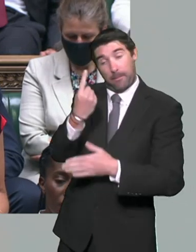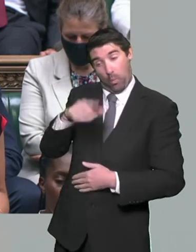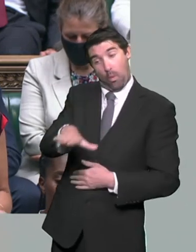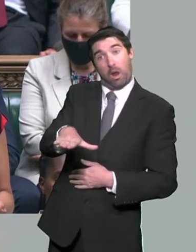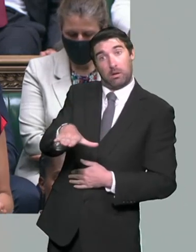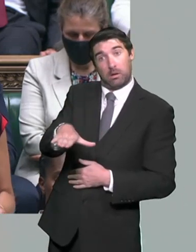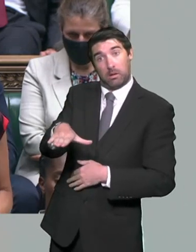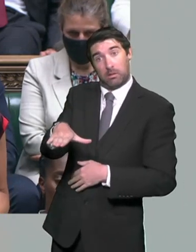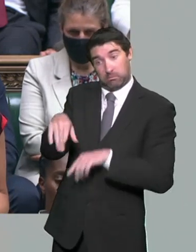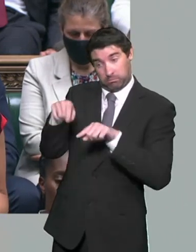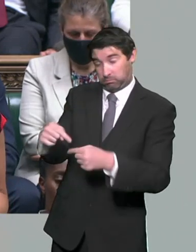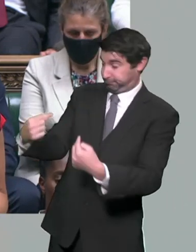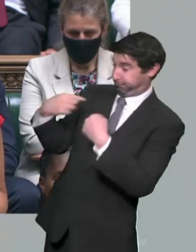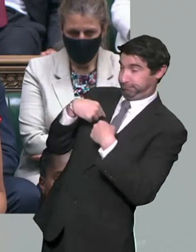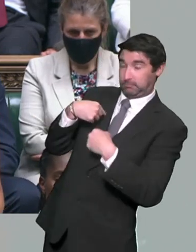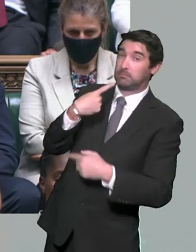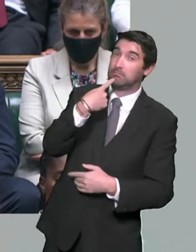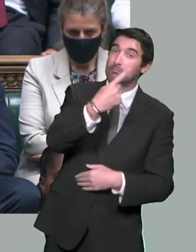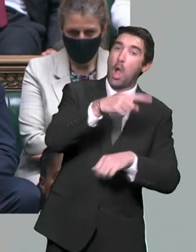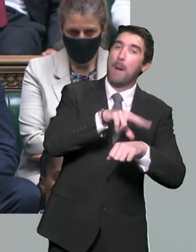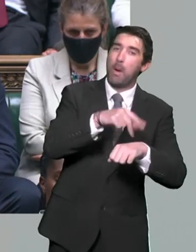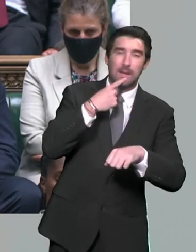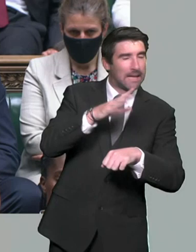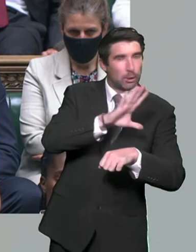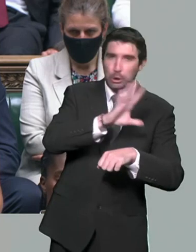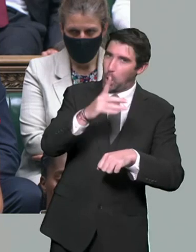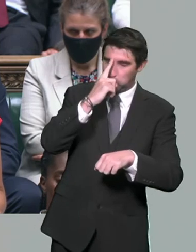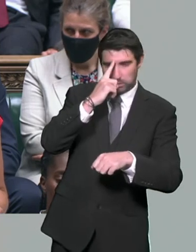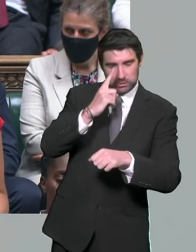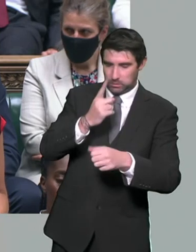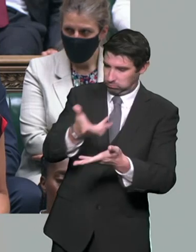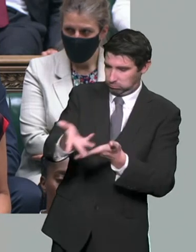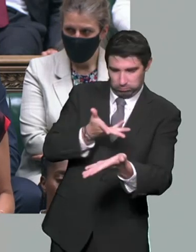Your Attorney General, Prime Minister, is challenging the rules to make it even easier